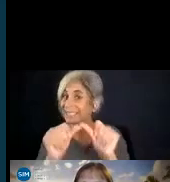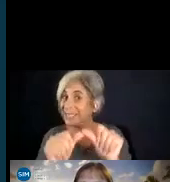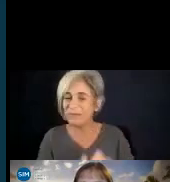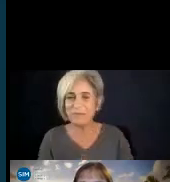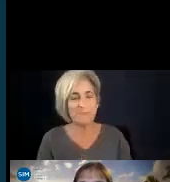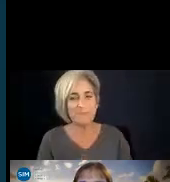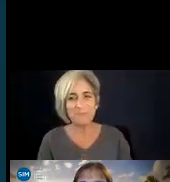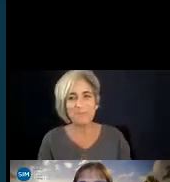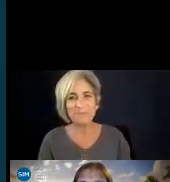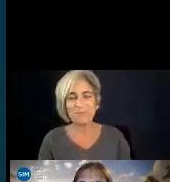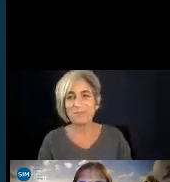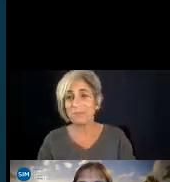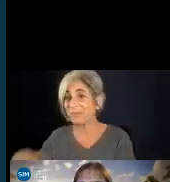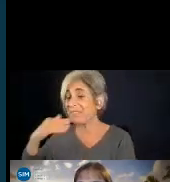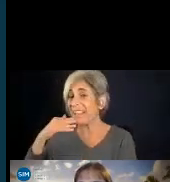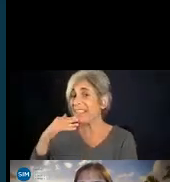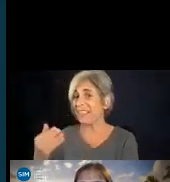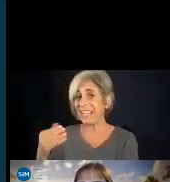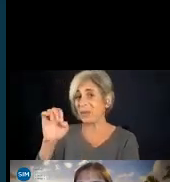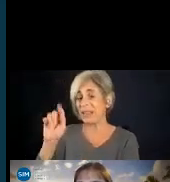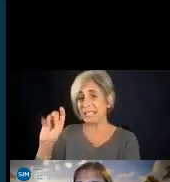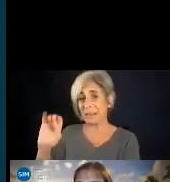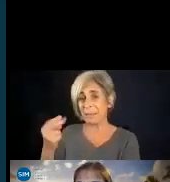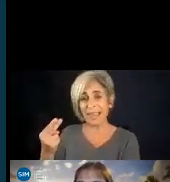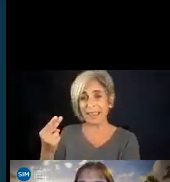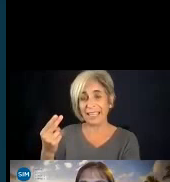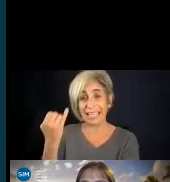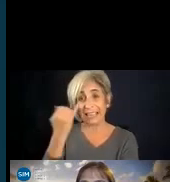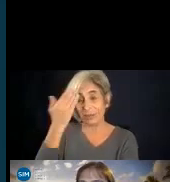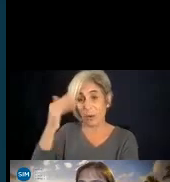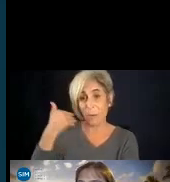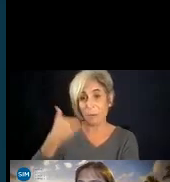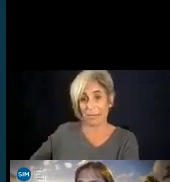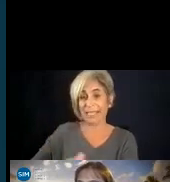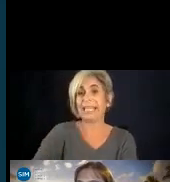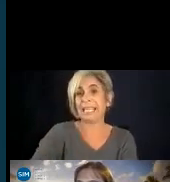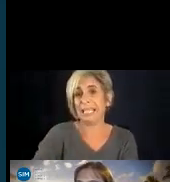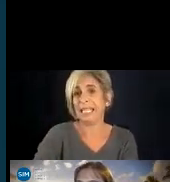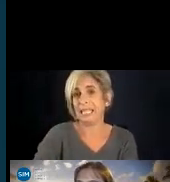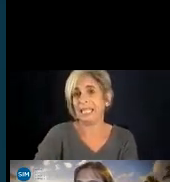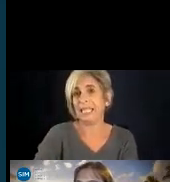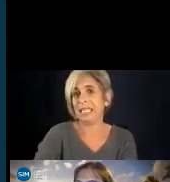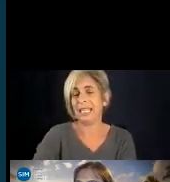Great, thank you, Elizabeth. For those that don't know me, my name is Mark Ludwig. I serve on the board of directors for